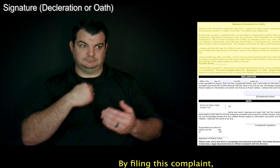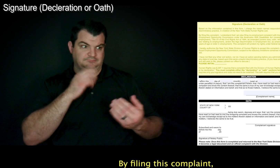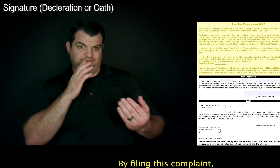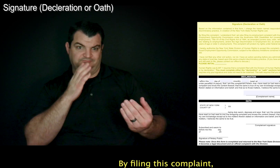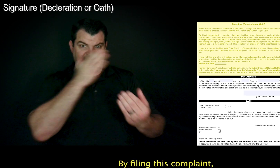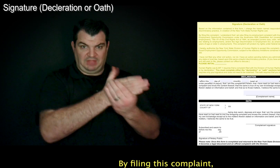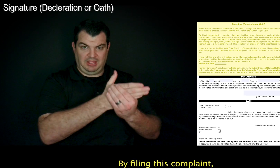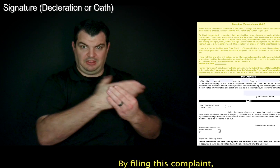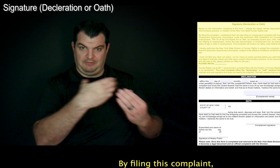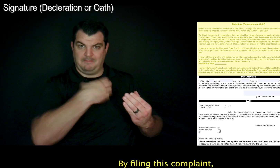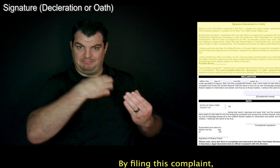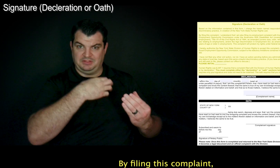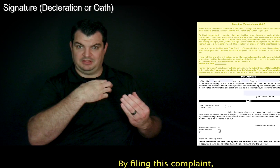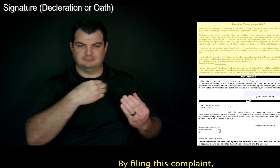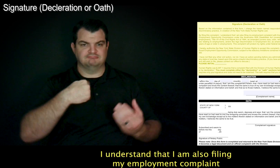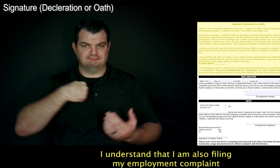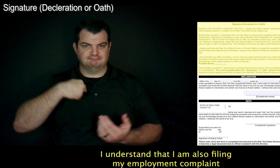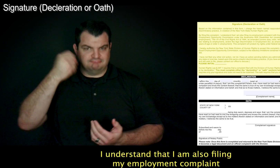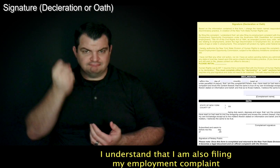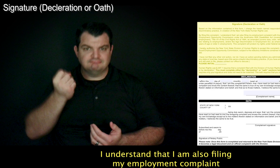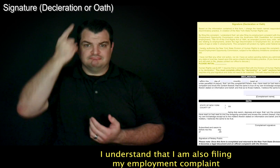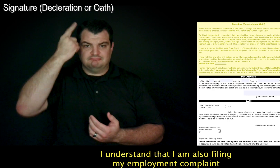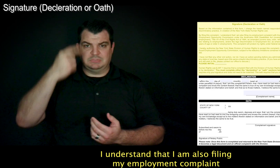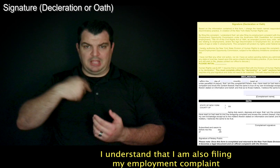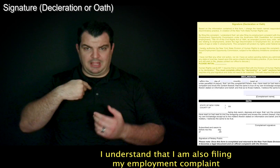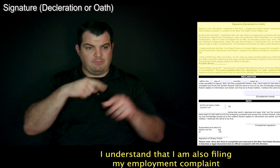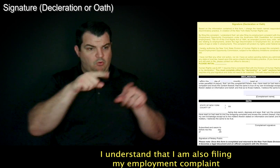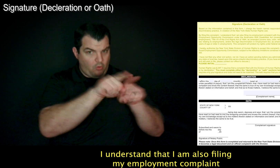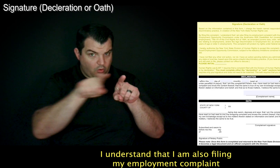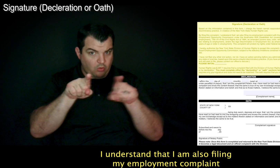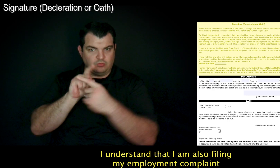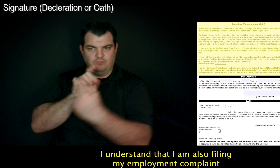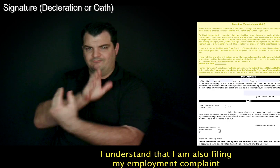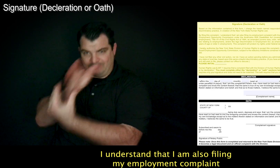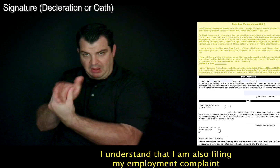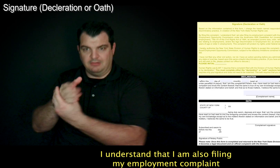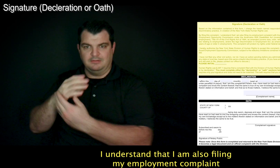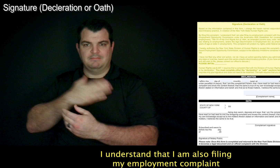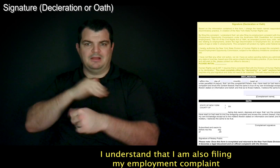By filing this complaint, I understand that I am also filing my employment complaint